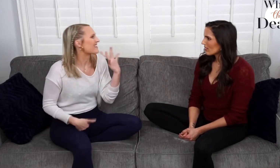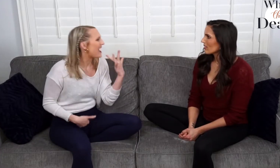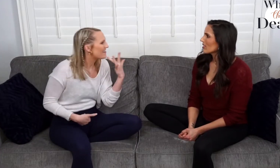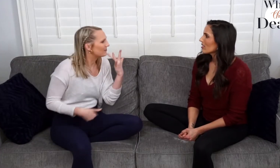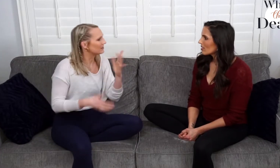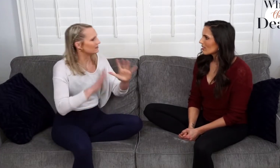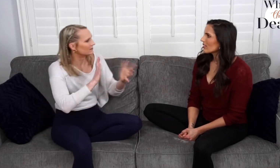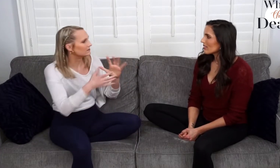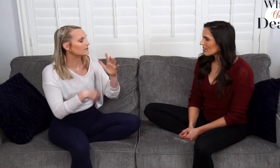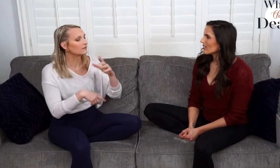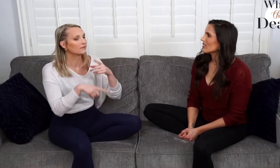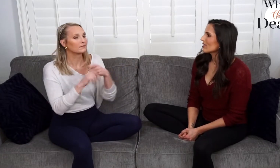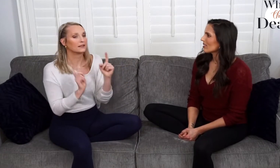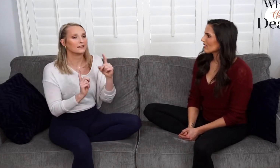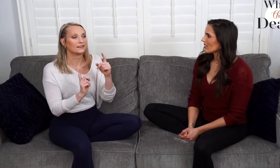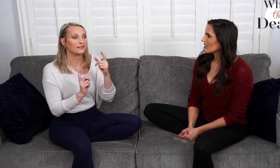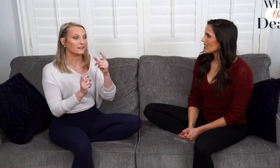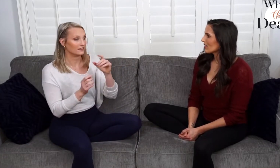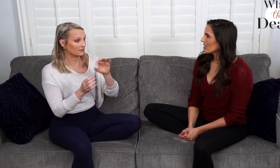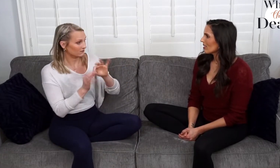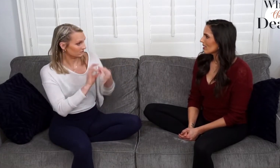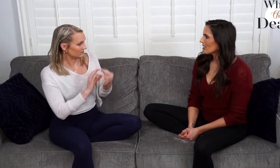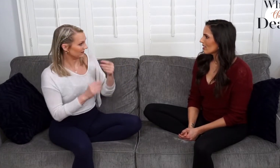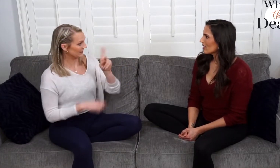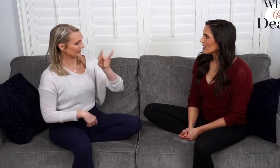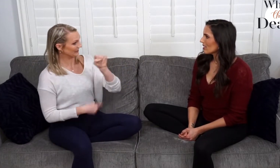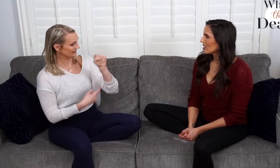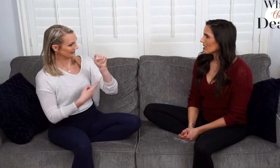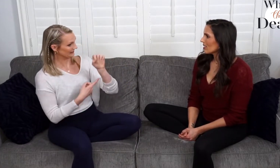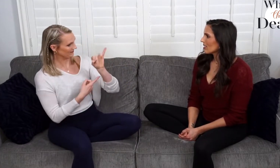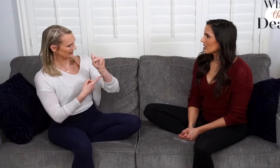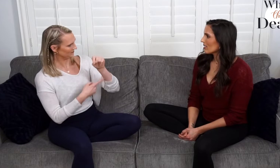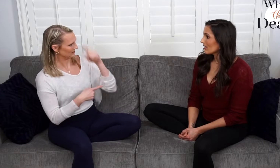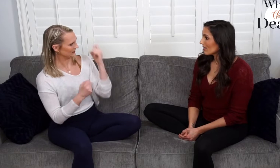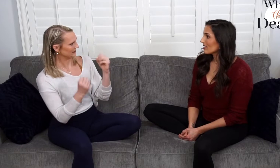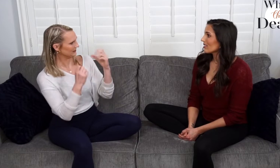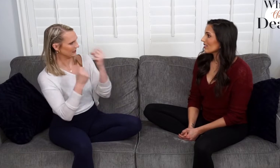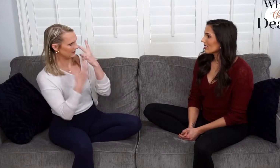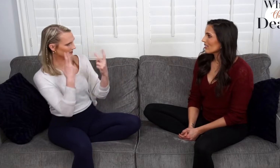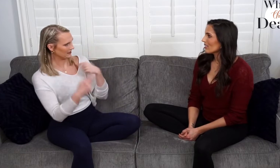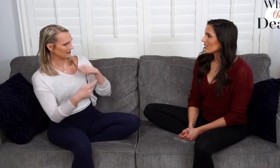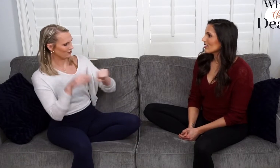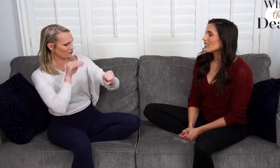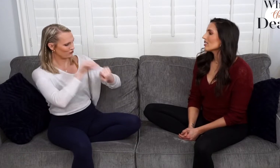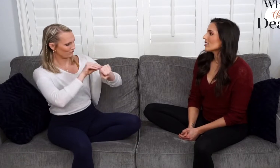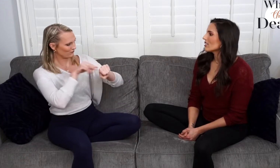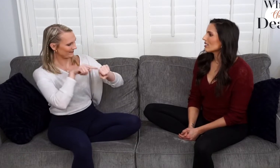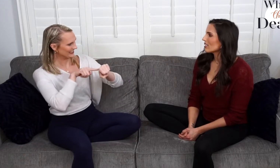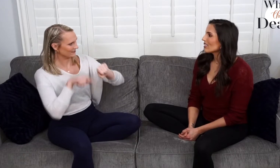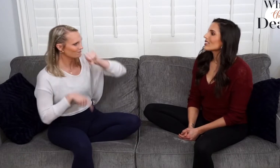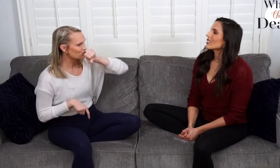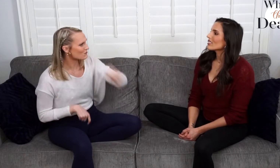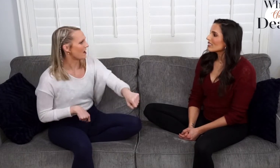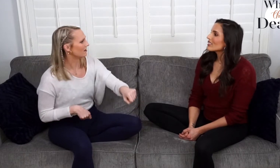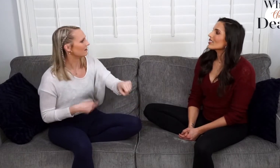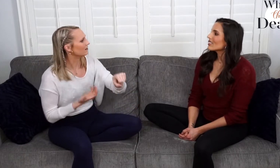or maybe “Favorite” but defining “KissFist” it's a visual because I'm literally kissing my fist.